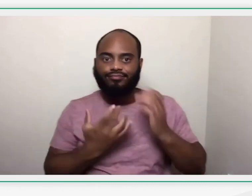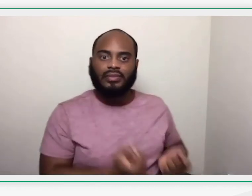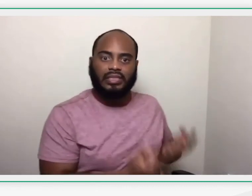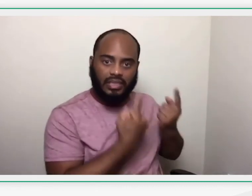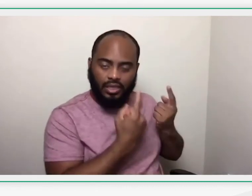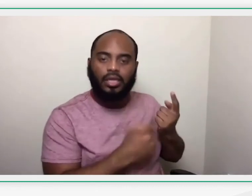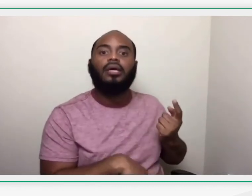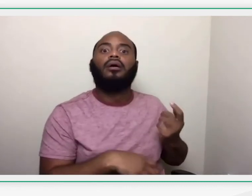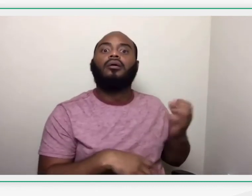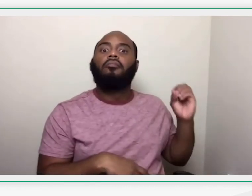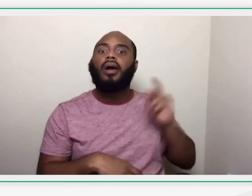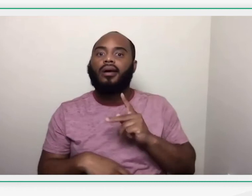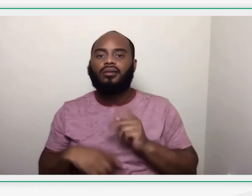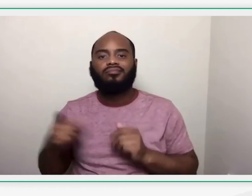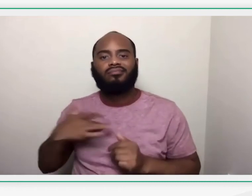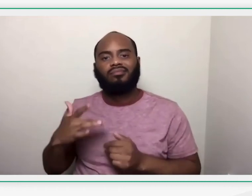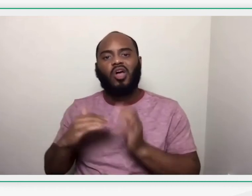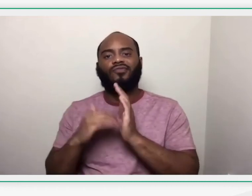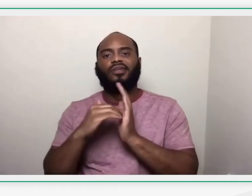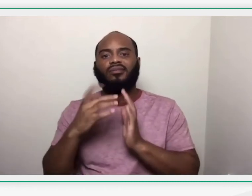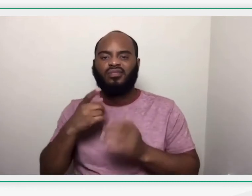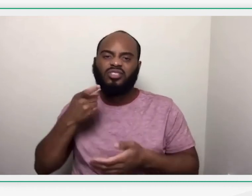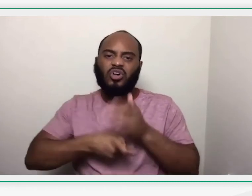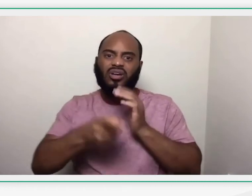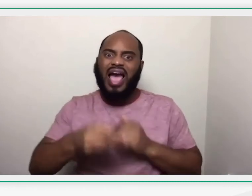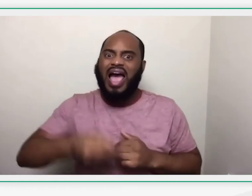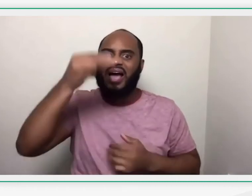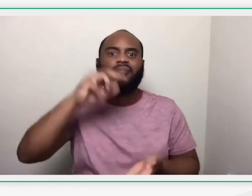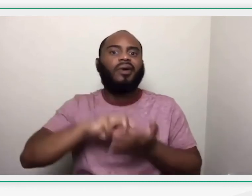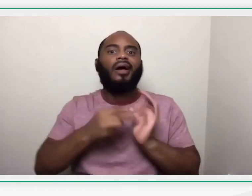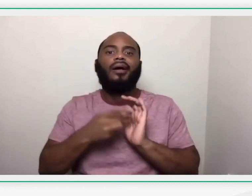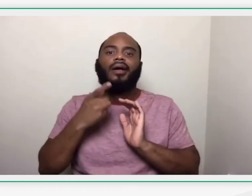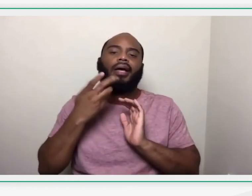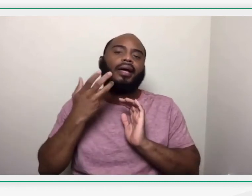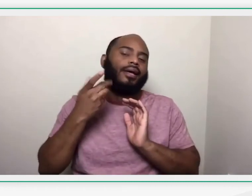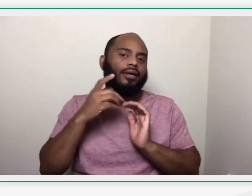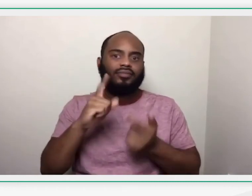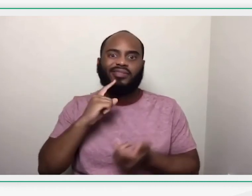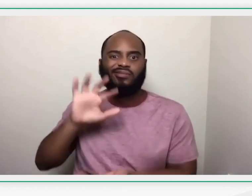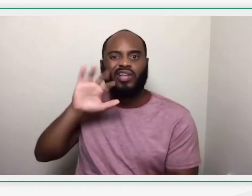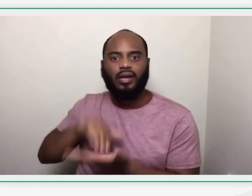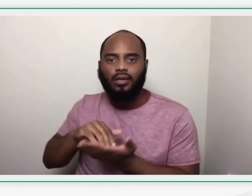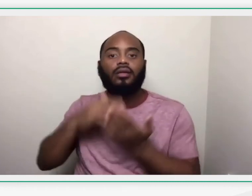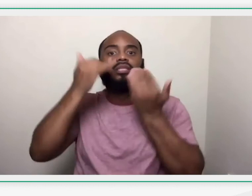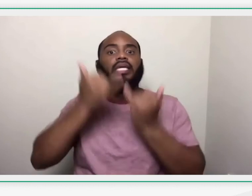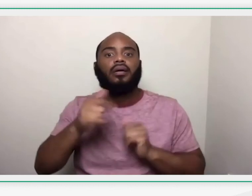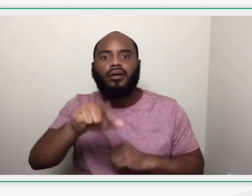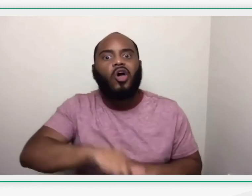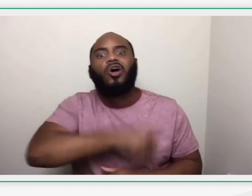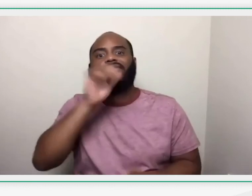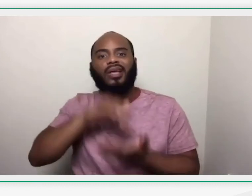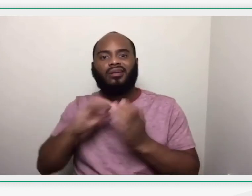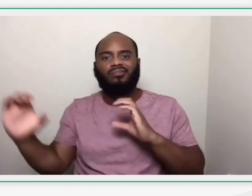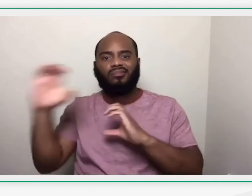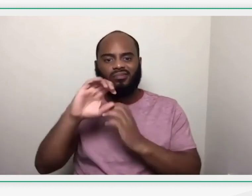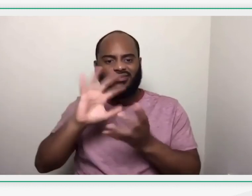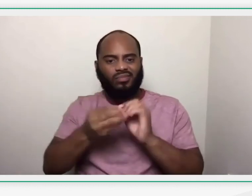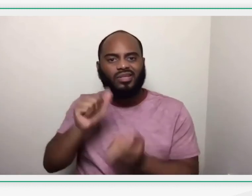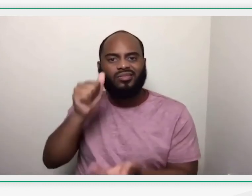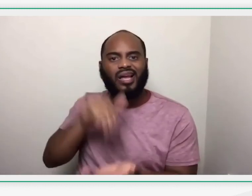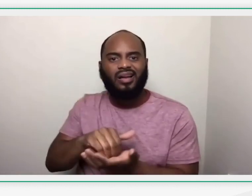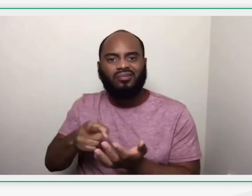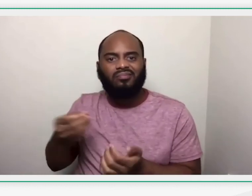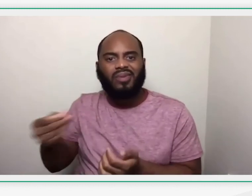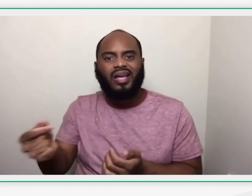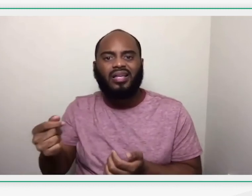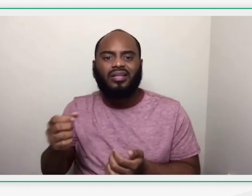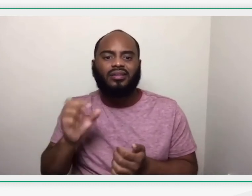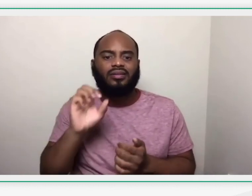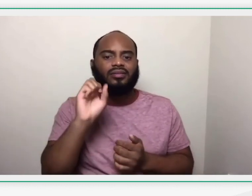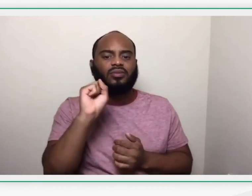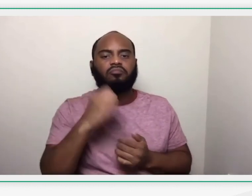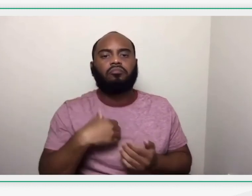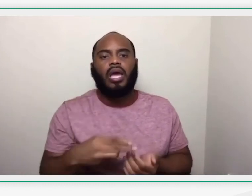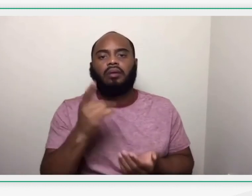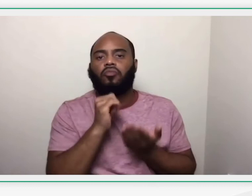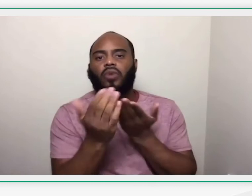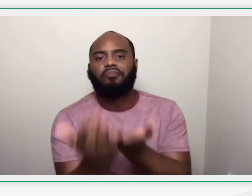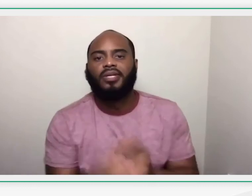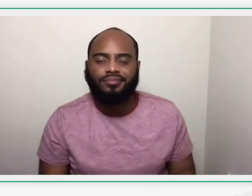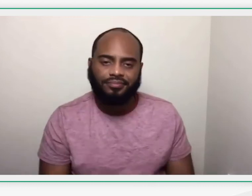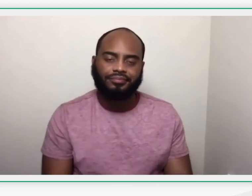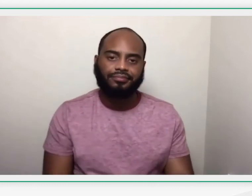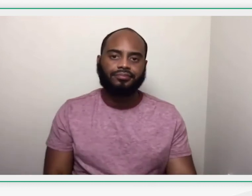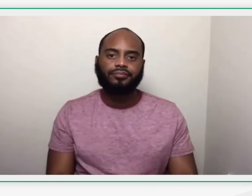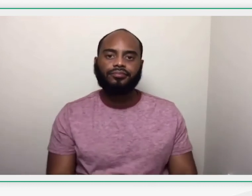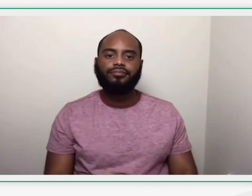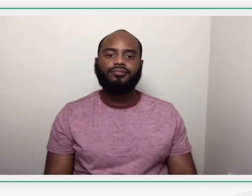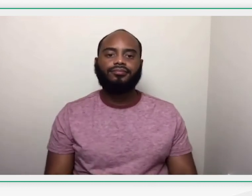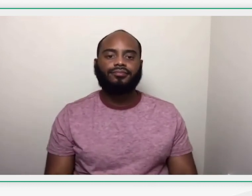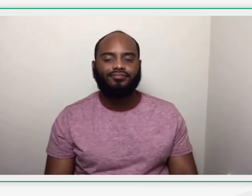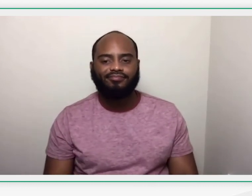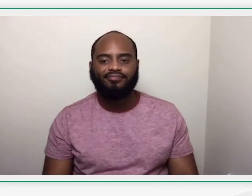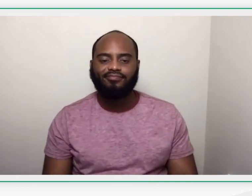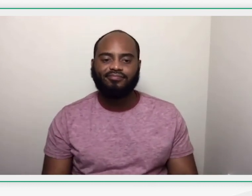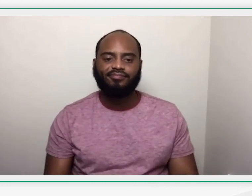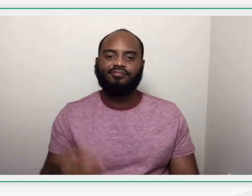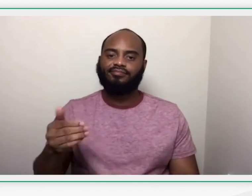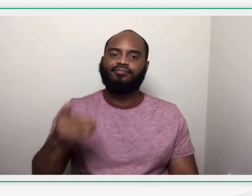You borrow $5,000. And, typically, for these loans, they come at a very high interest rate. So, let's say you borrow $5,000, but you need to pay back $10,000 because of that high interest rate. Title or Payday Loans are not recommendable.